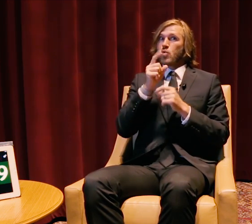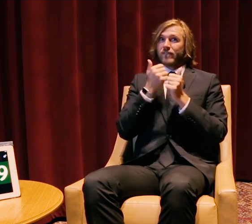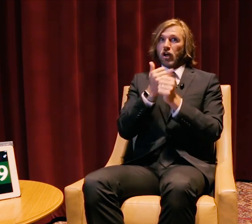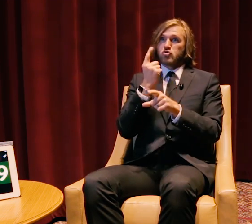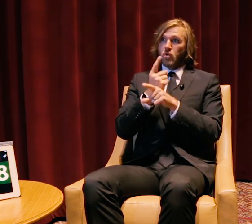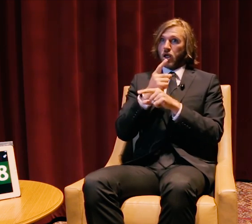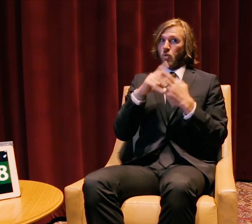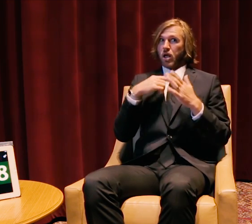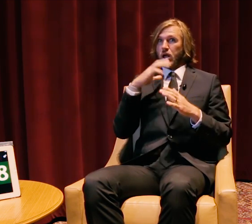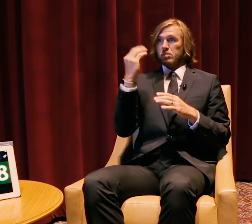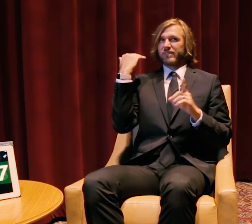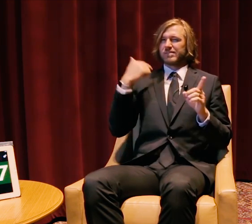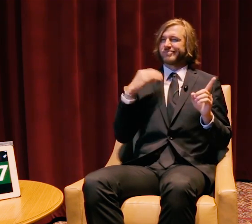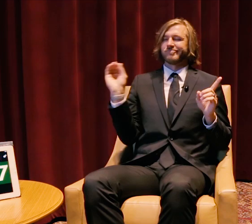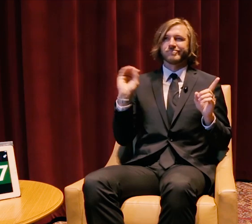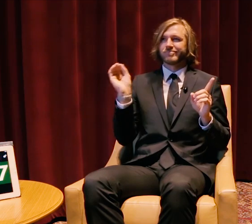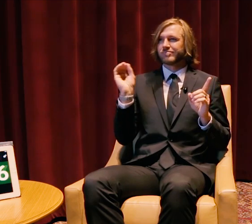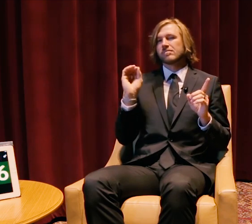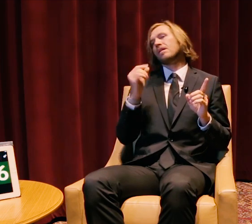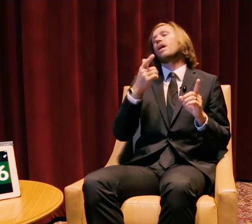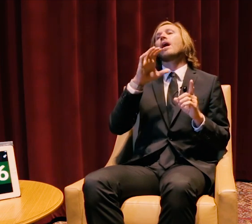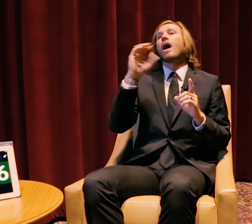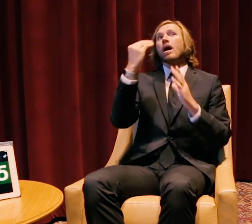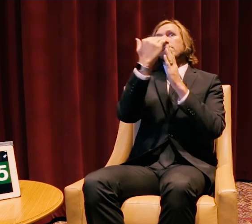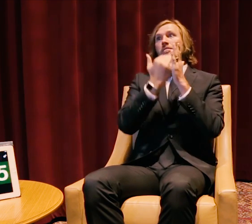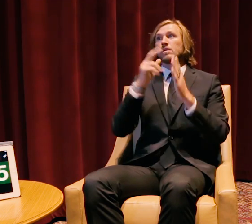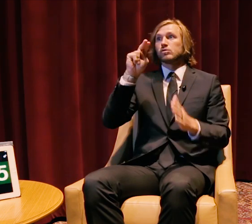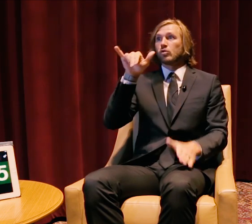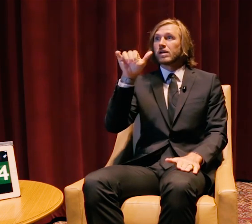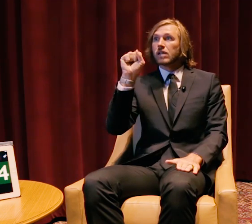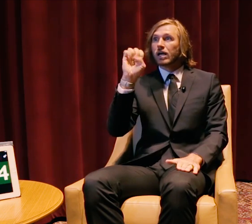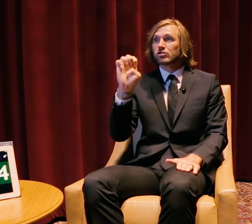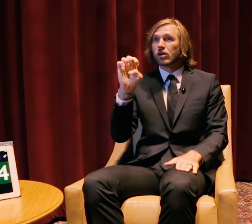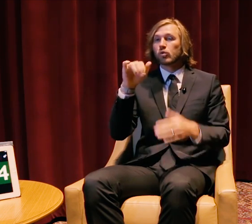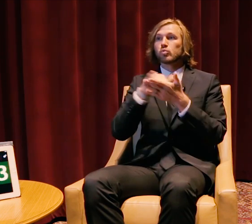I'd gone to work for. It was a company that was listed on the New York Stock Exchange.